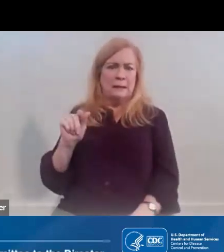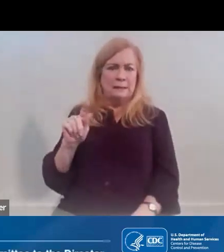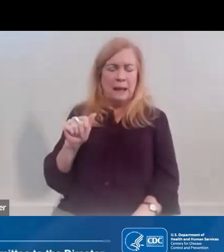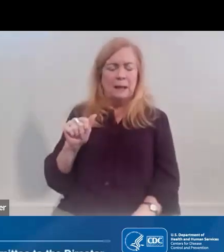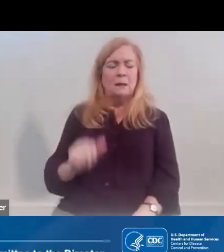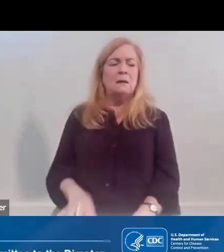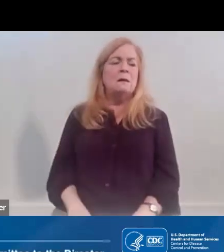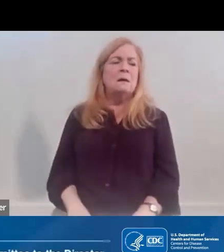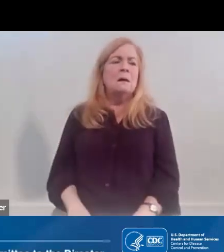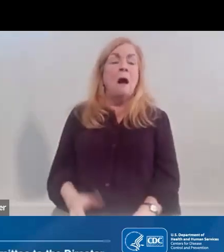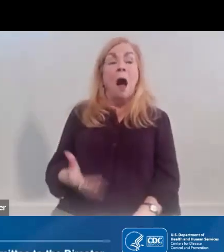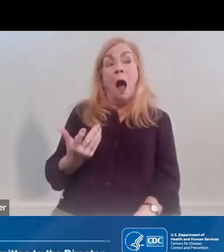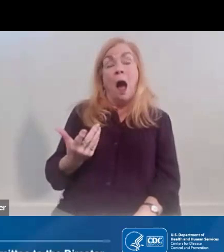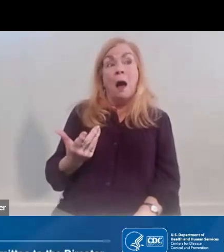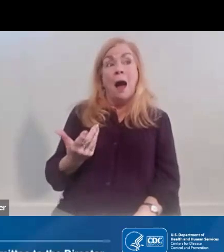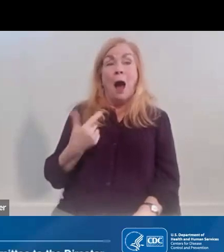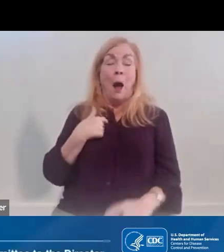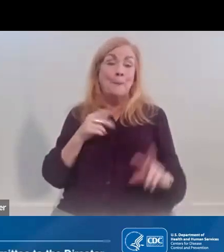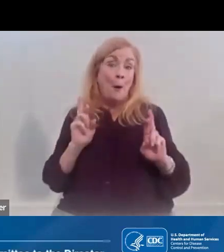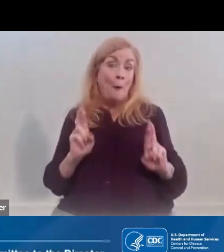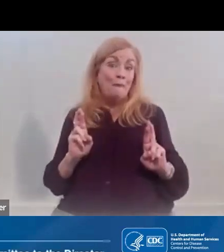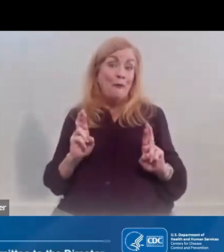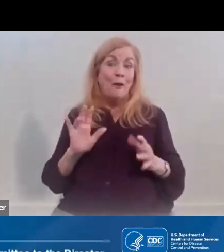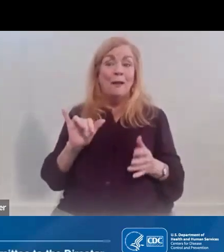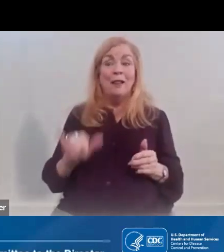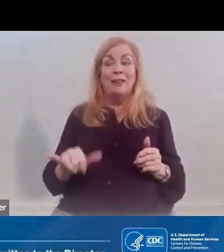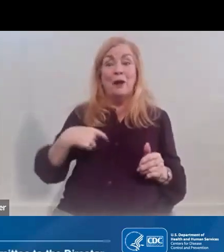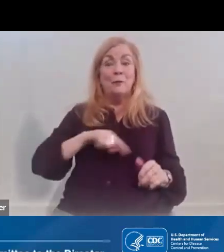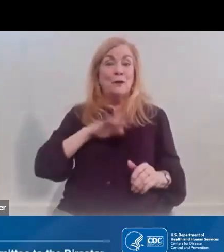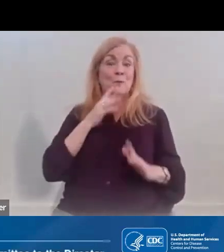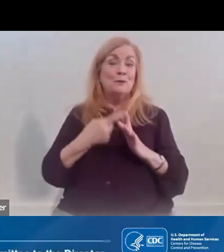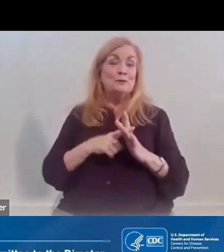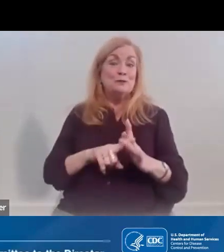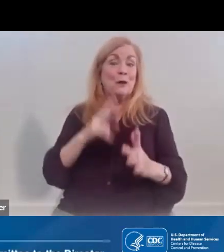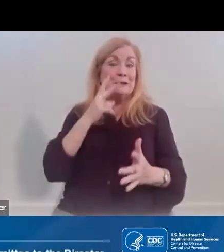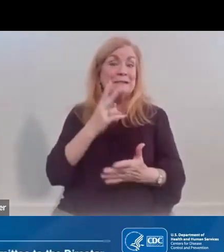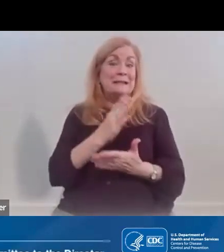I would, you know, I'm hopeful that we'll start to see some implementation of that.